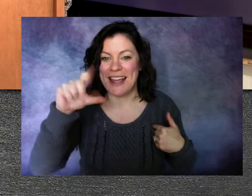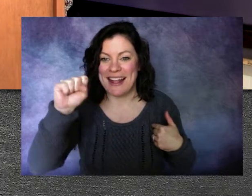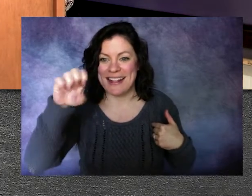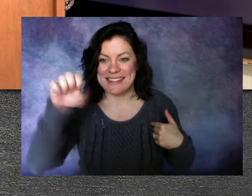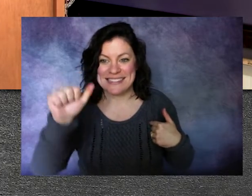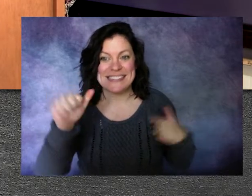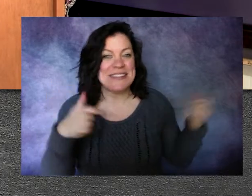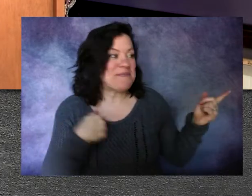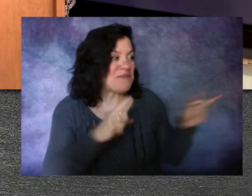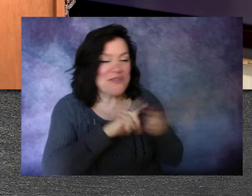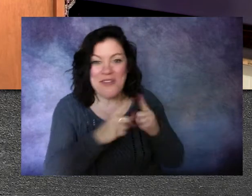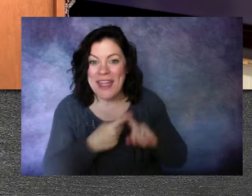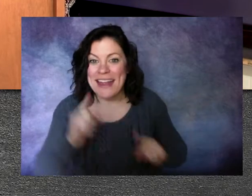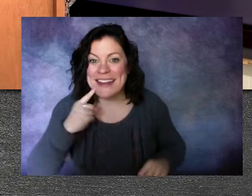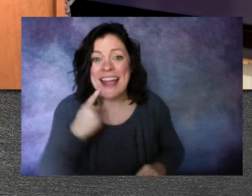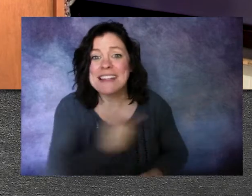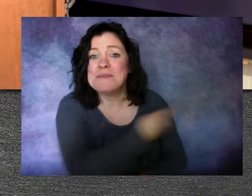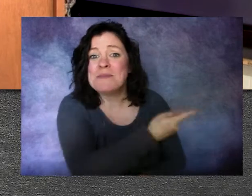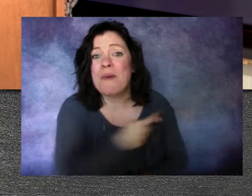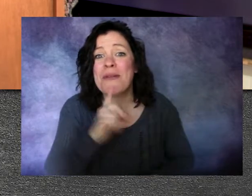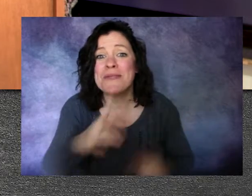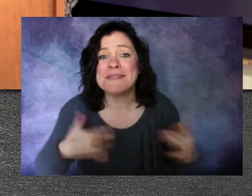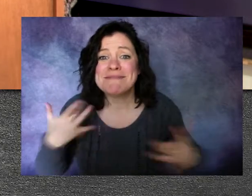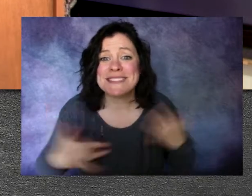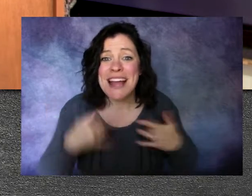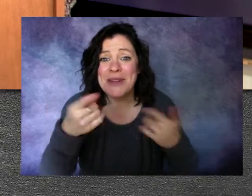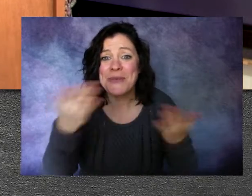We are so glad and excited that you are here with us today